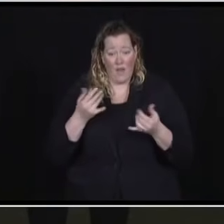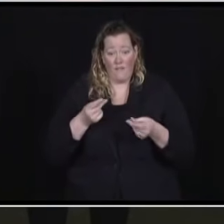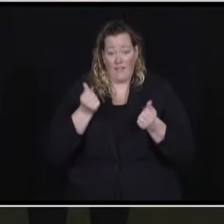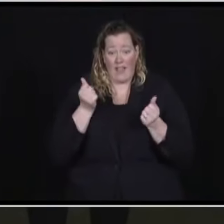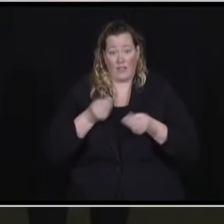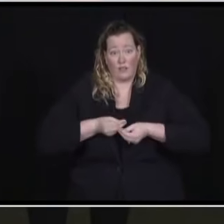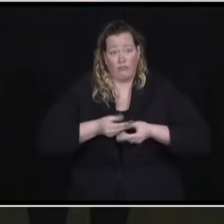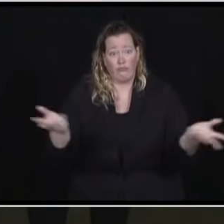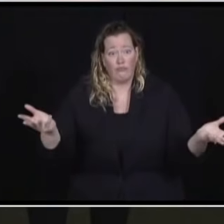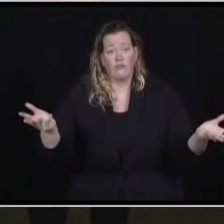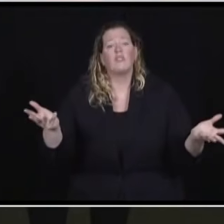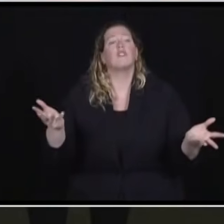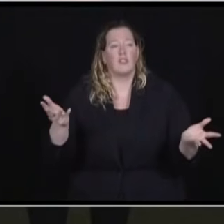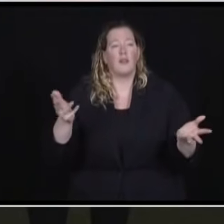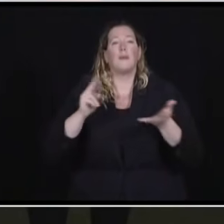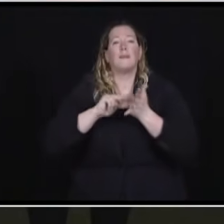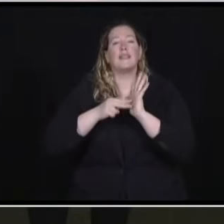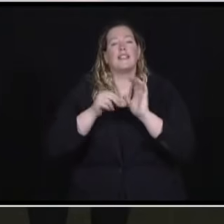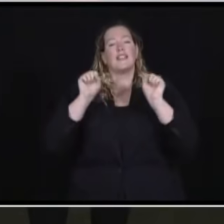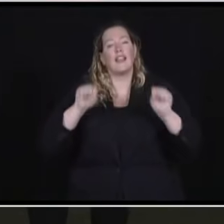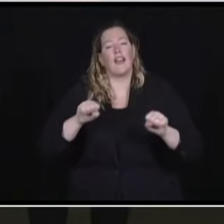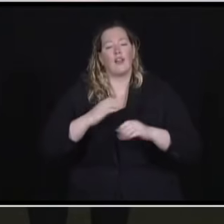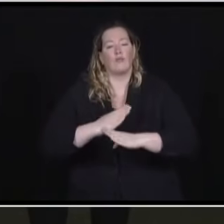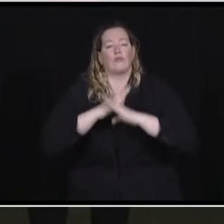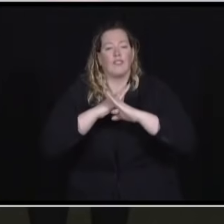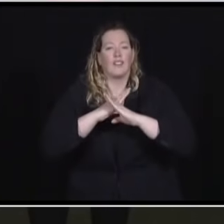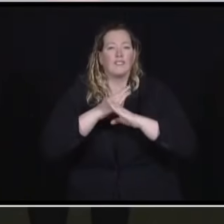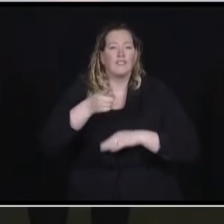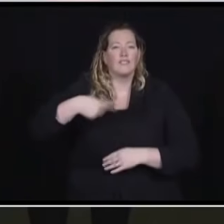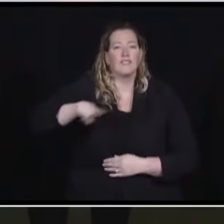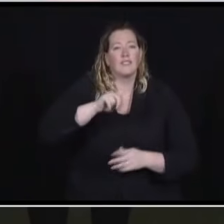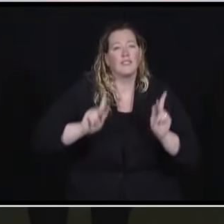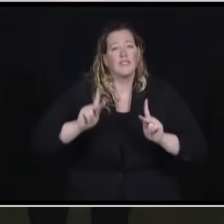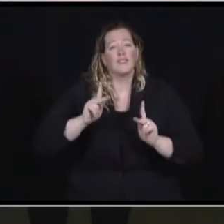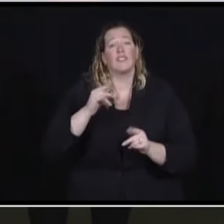expect us to work together on this, nothing is more important right now.